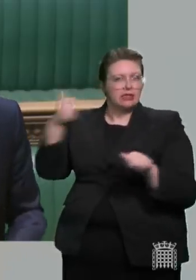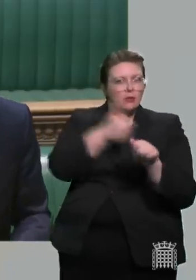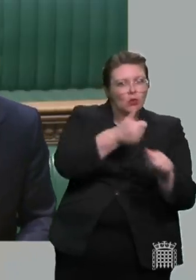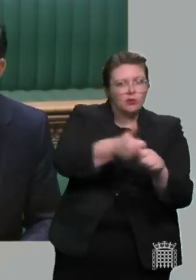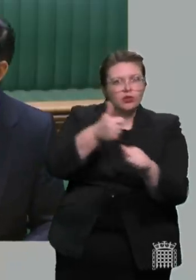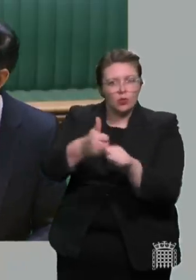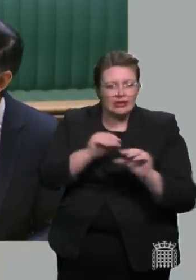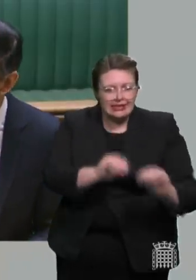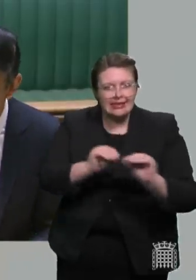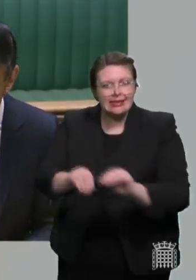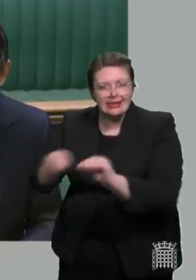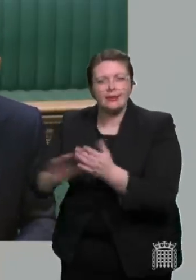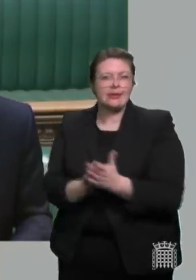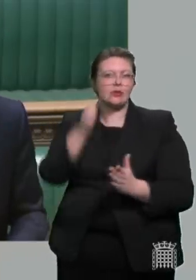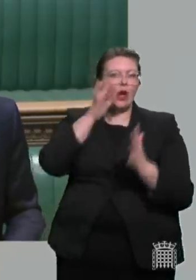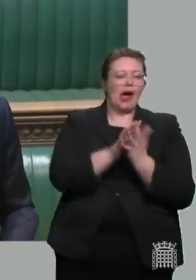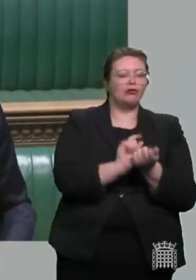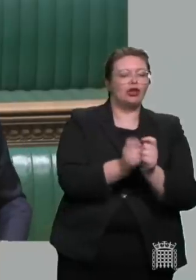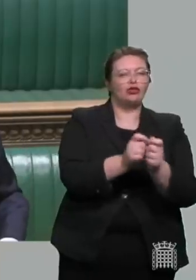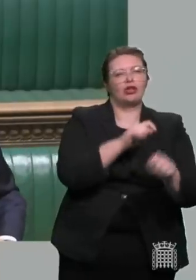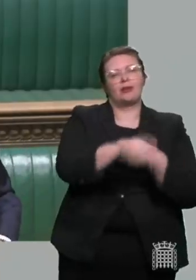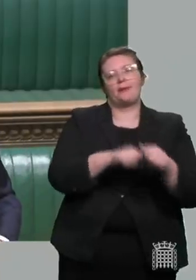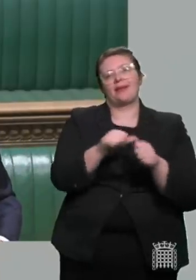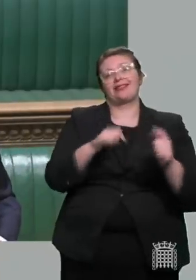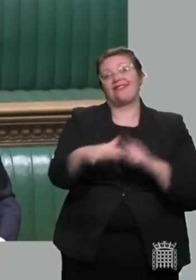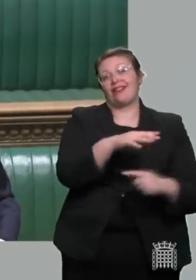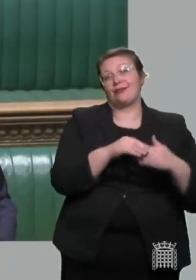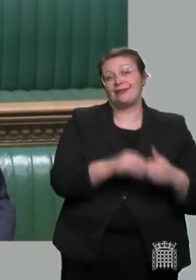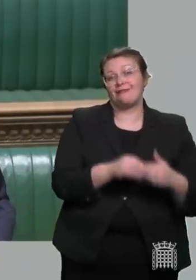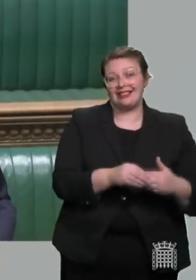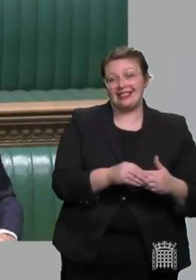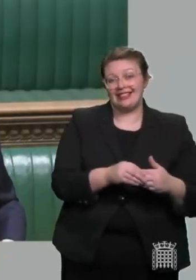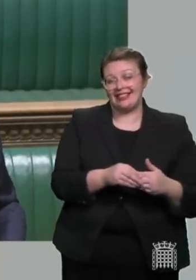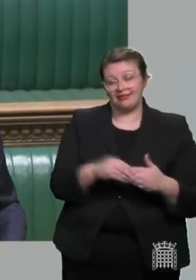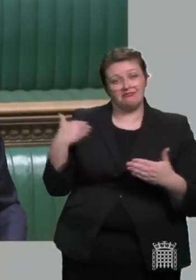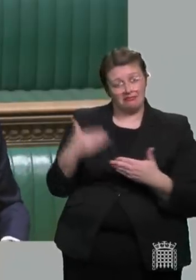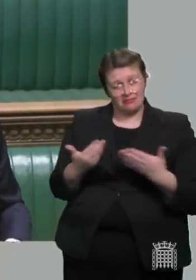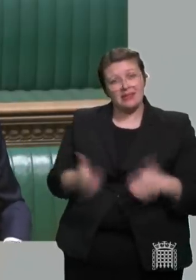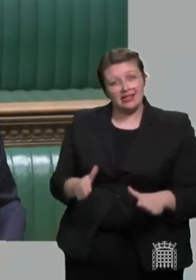and I are going further, with a new set of UK-wide schemes, Help to Grow.